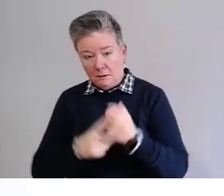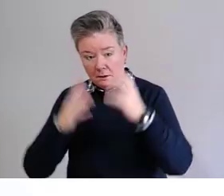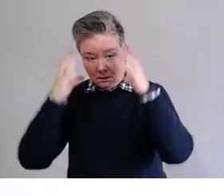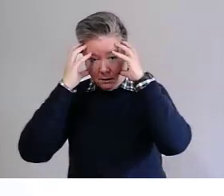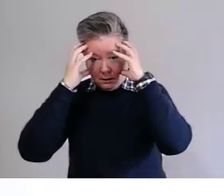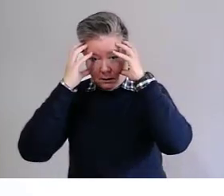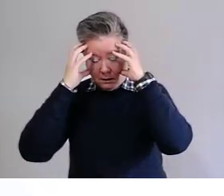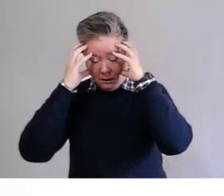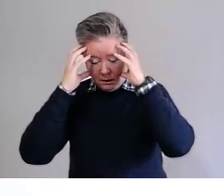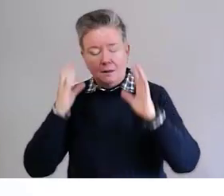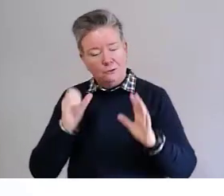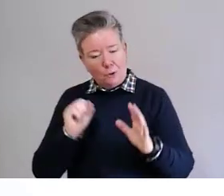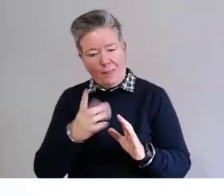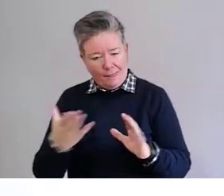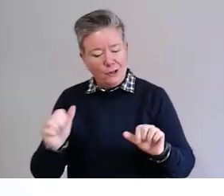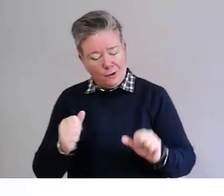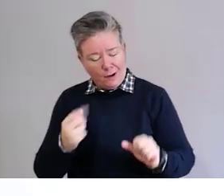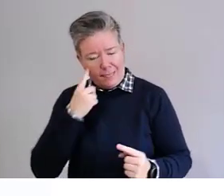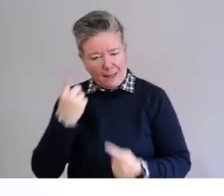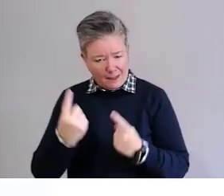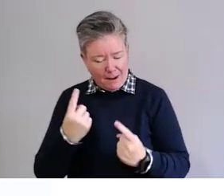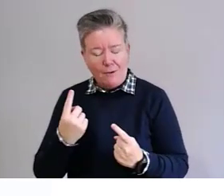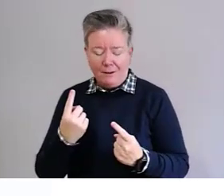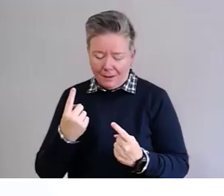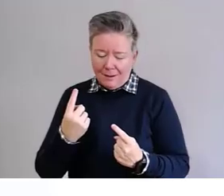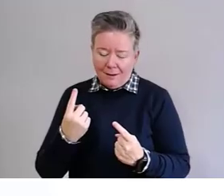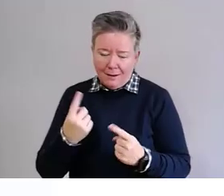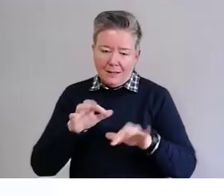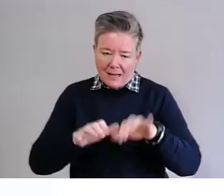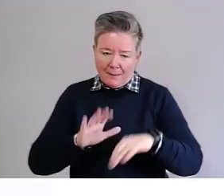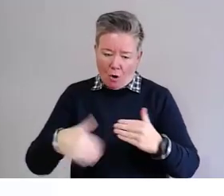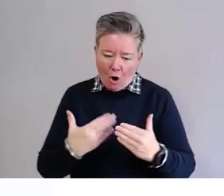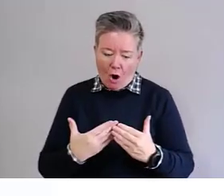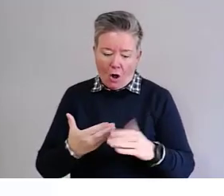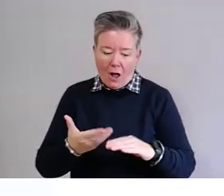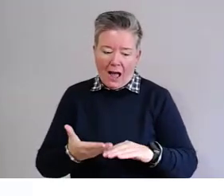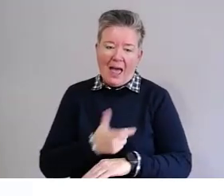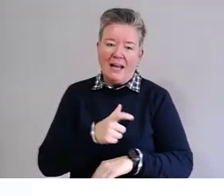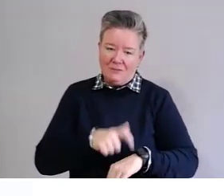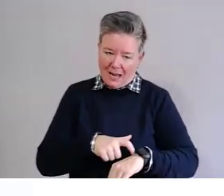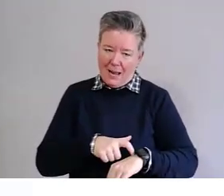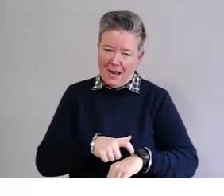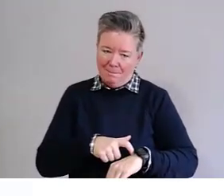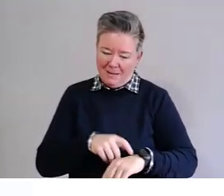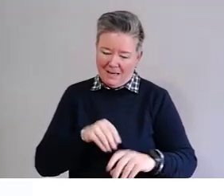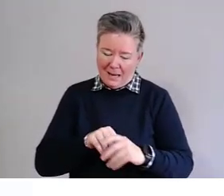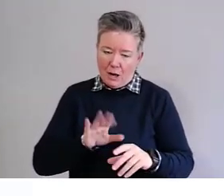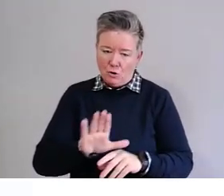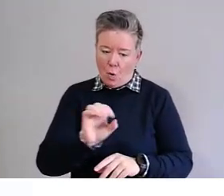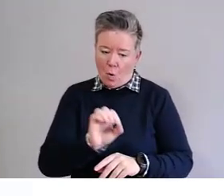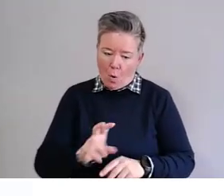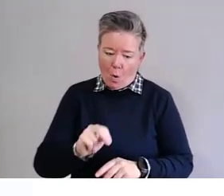So one thing that you can consider is typing all of that ahead of time, in your own document that you have